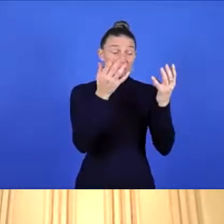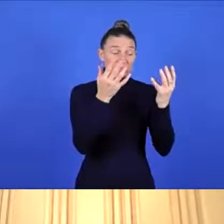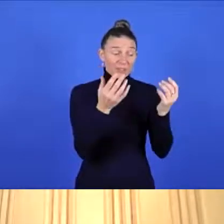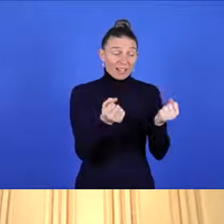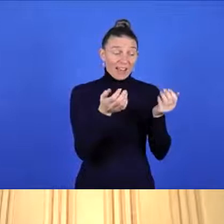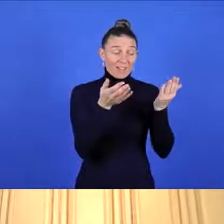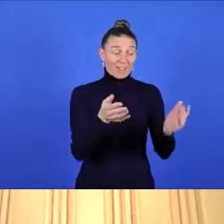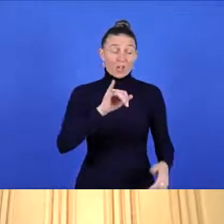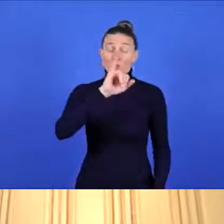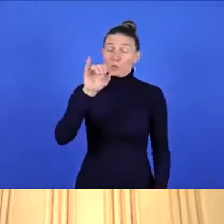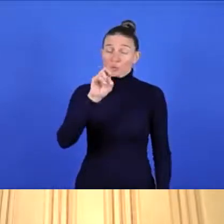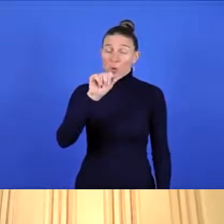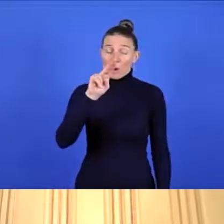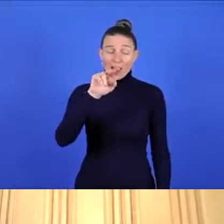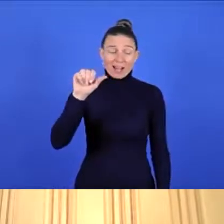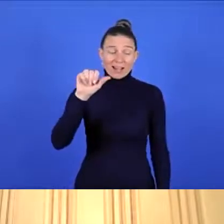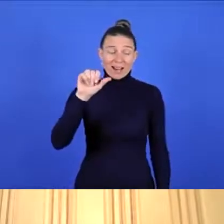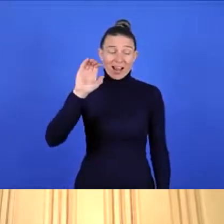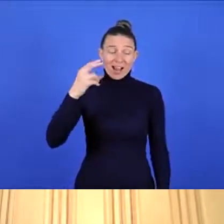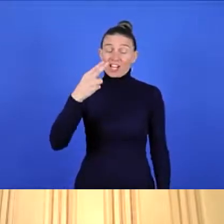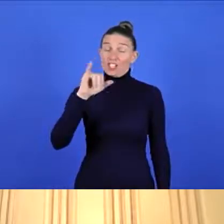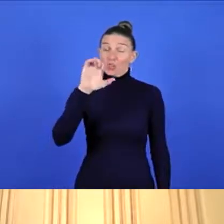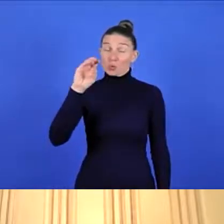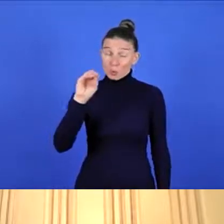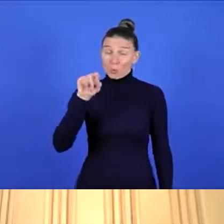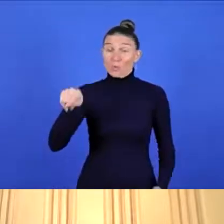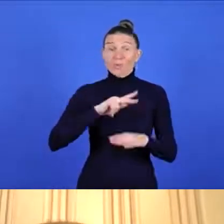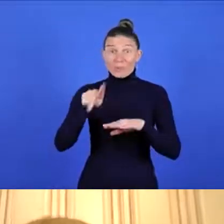. With us